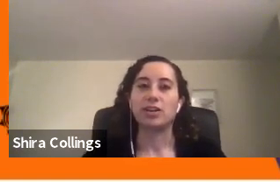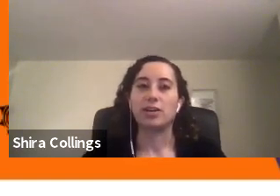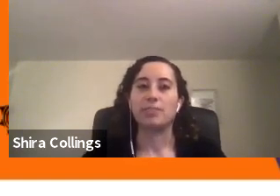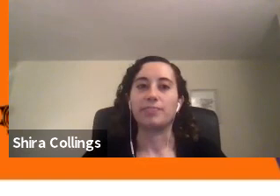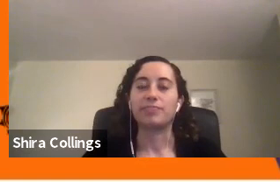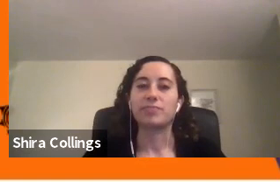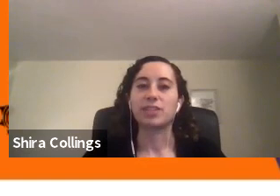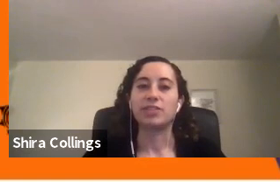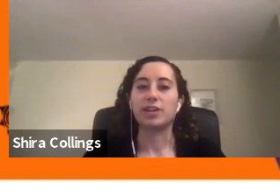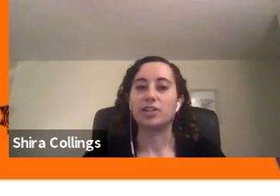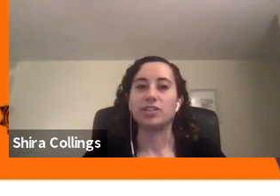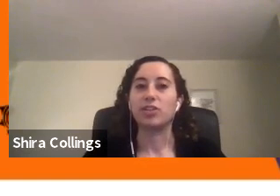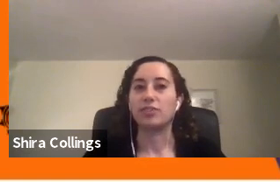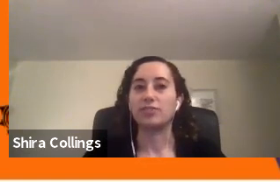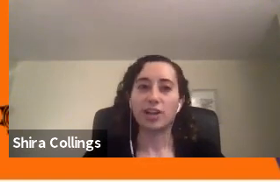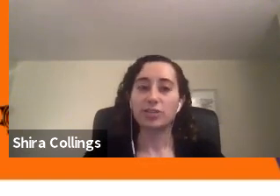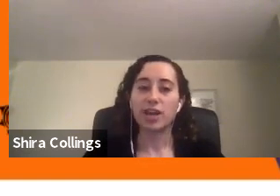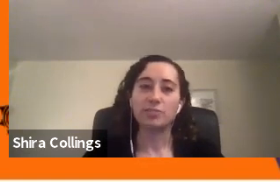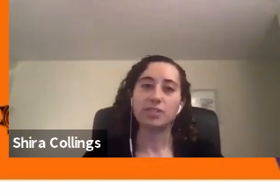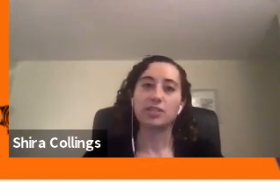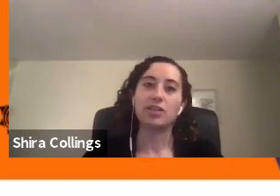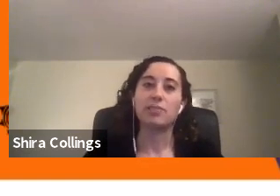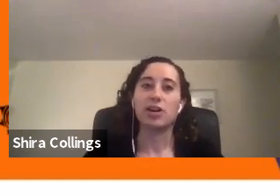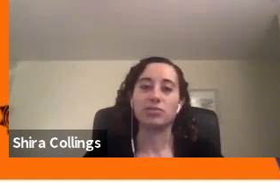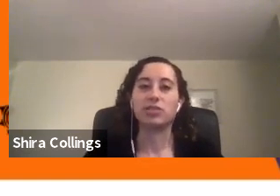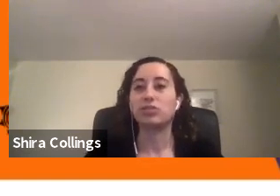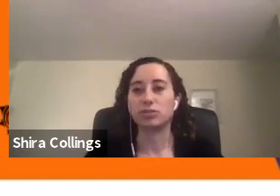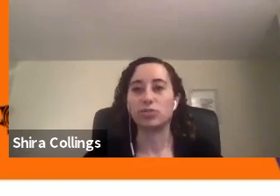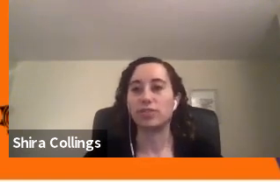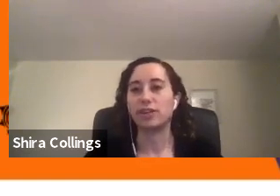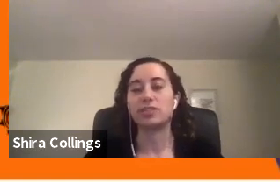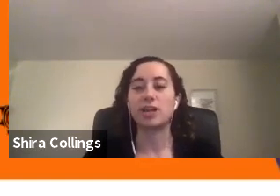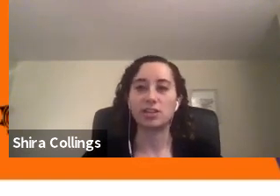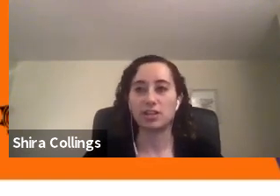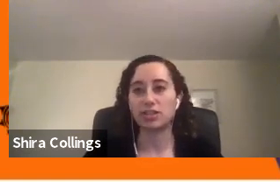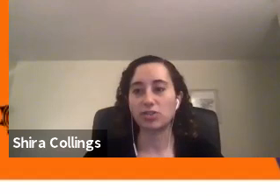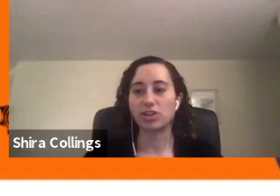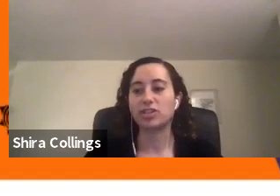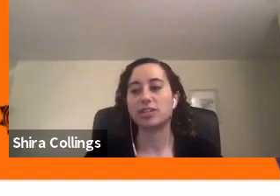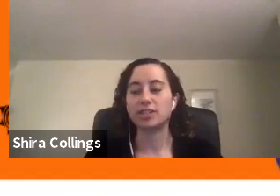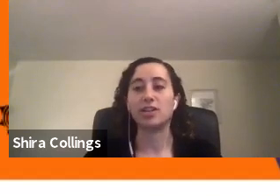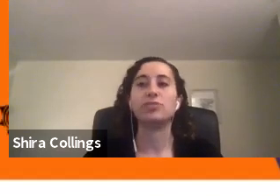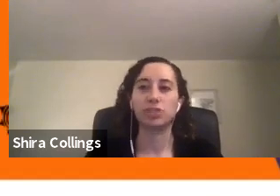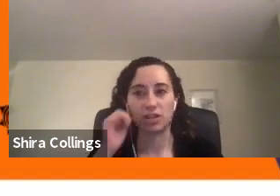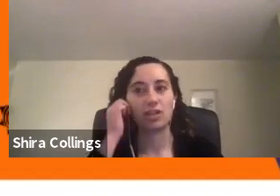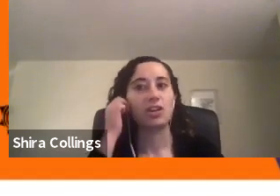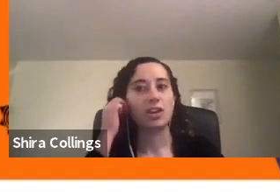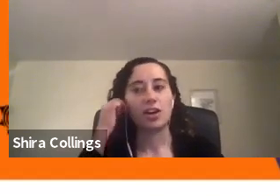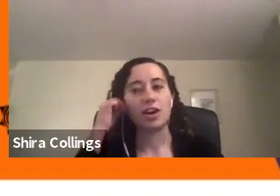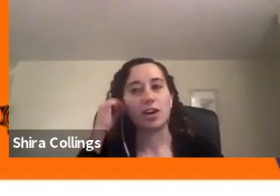So I'll start with the one on the top left. There is a lot of stereotypes about those